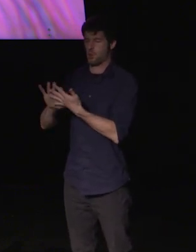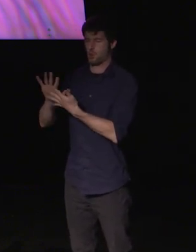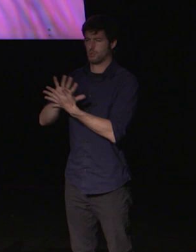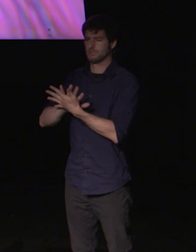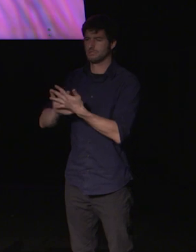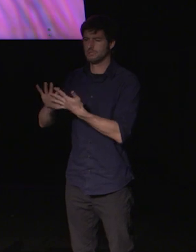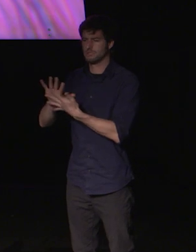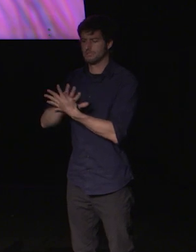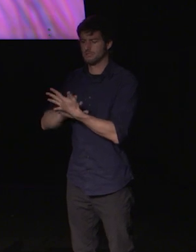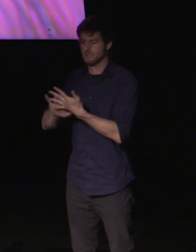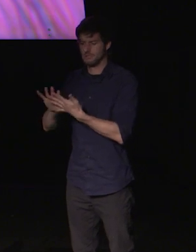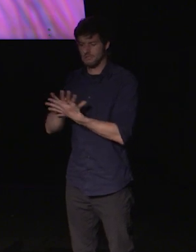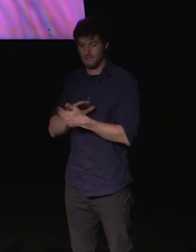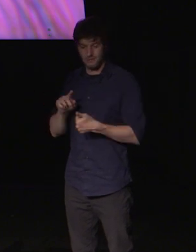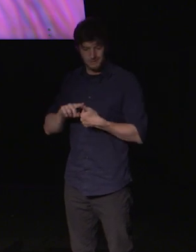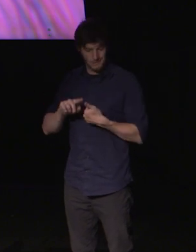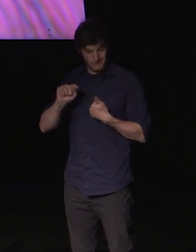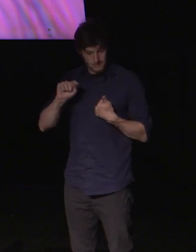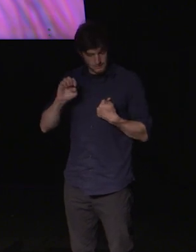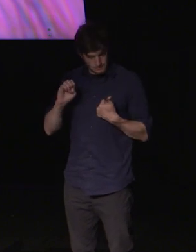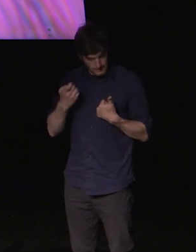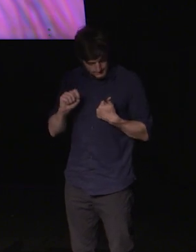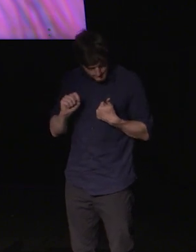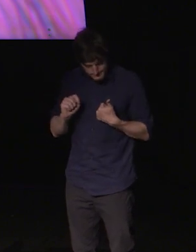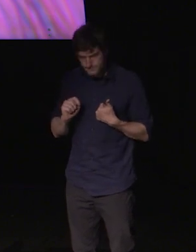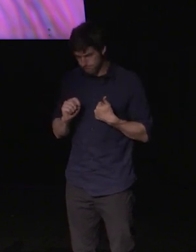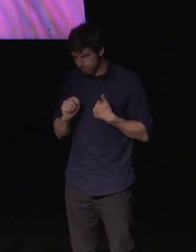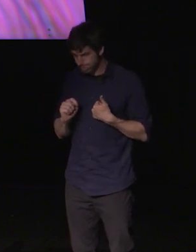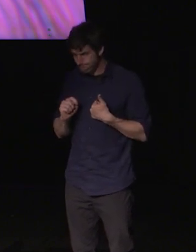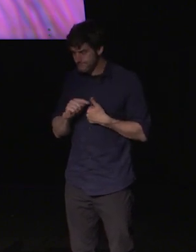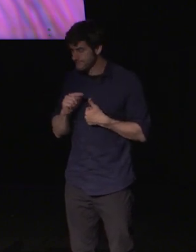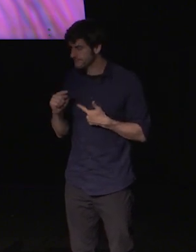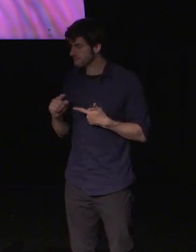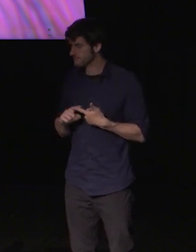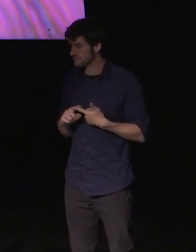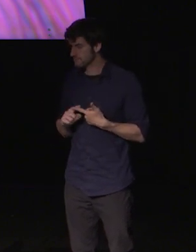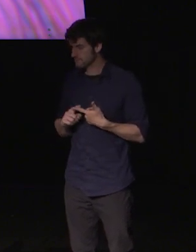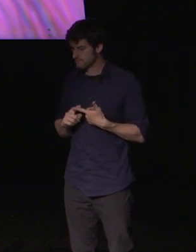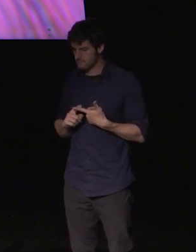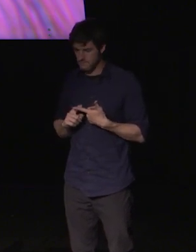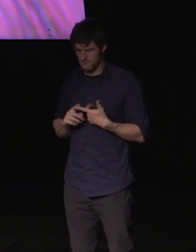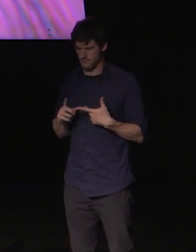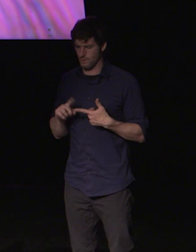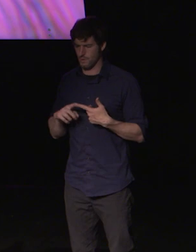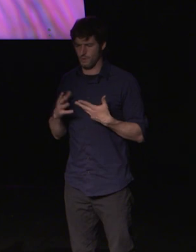like text for me is a big issue, being able to move around the real world and recognizing people.